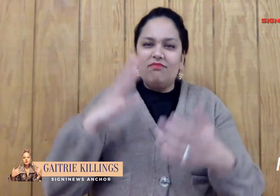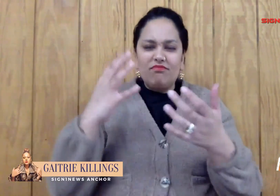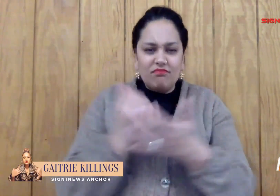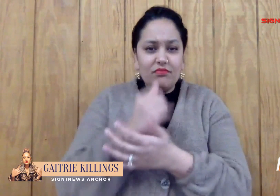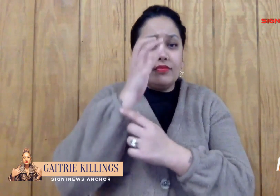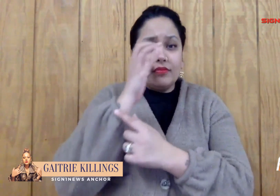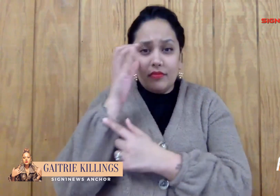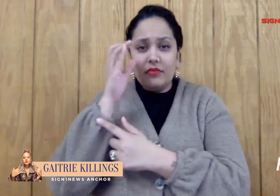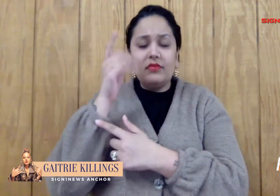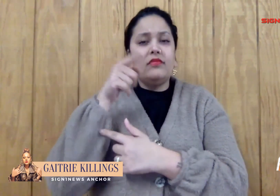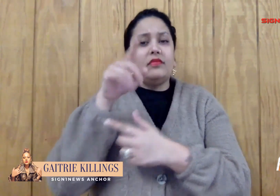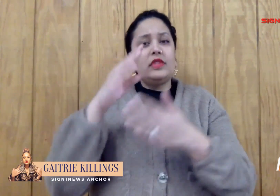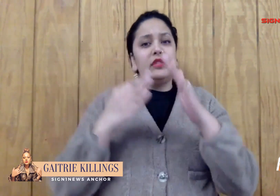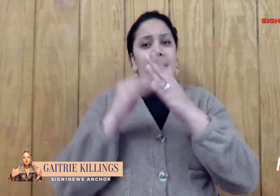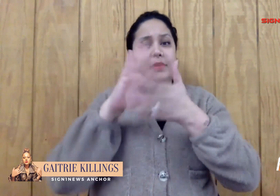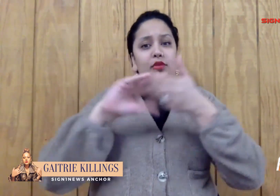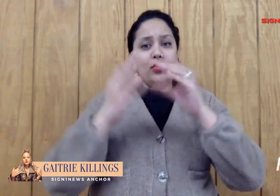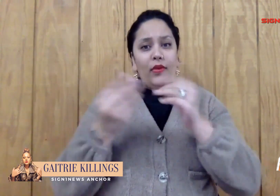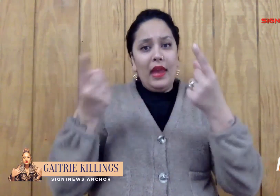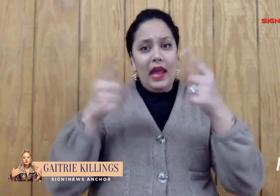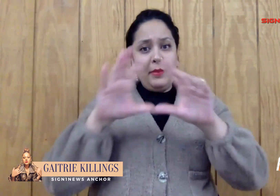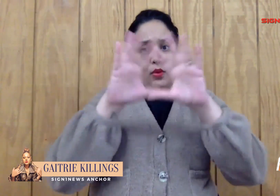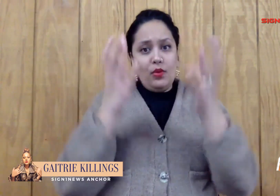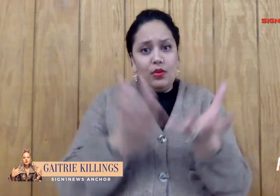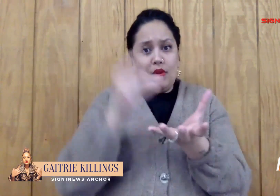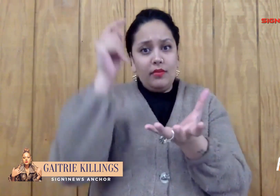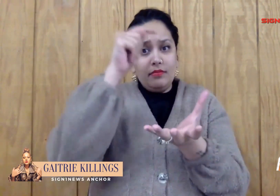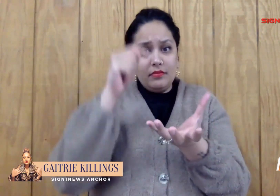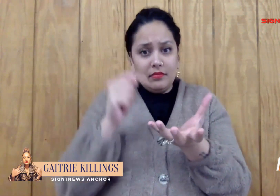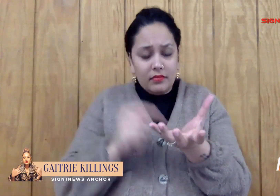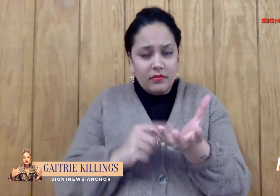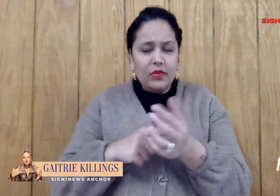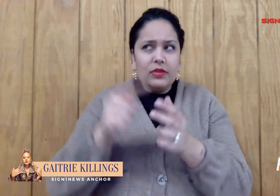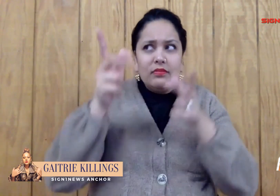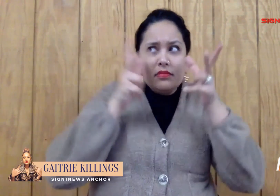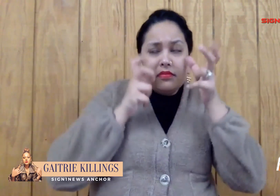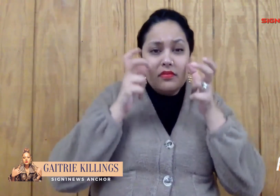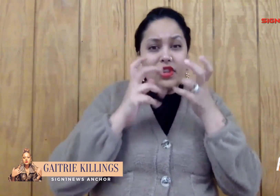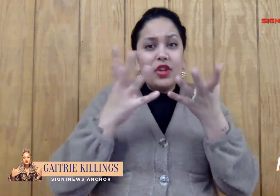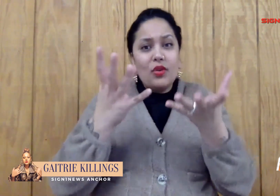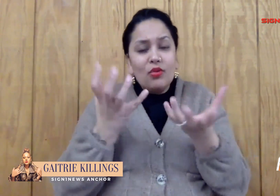Here's a quick look at the top trending stories making headlines today. If you post an interesting